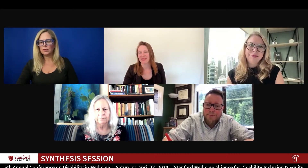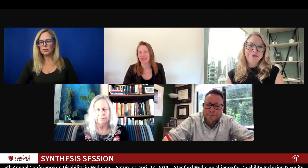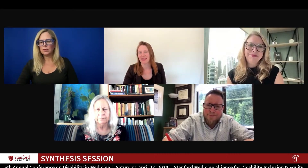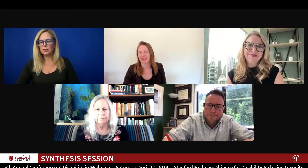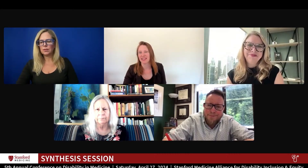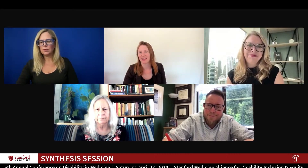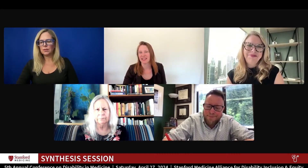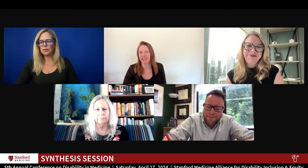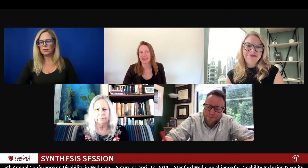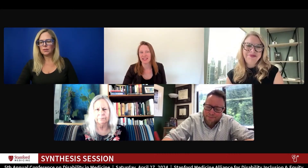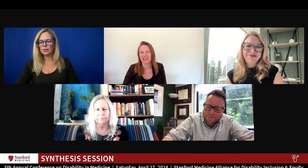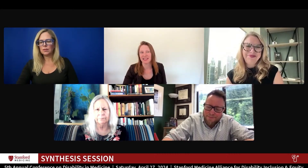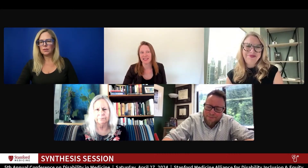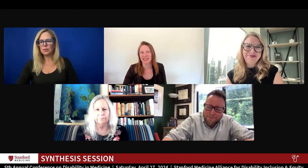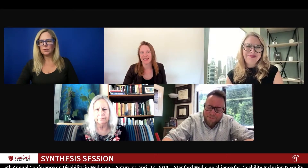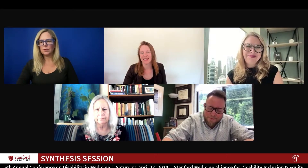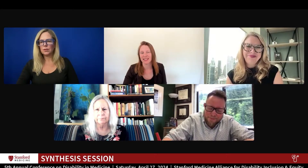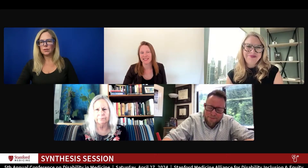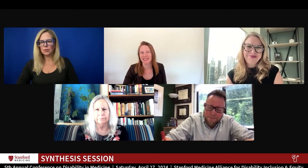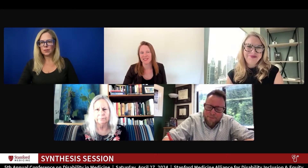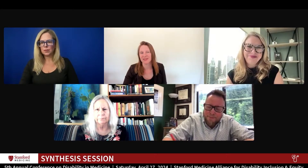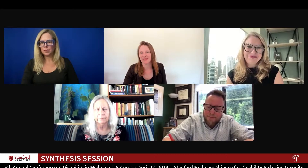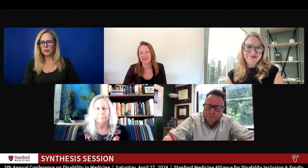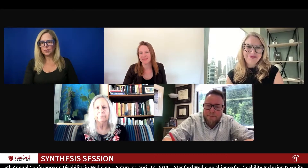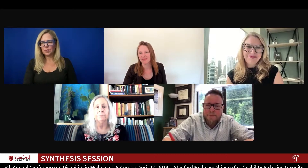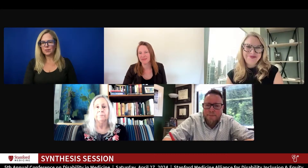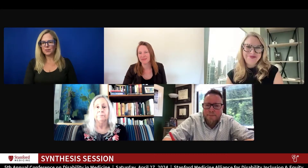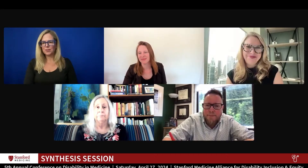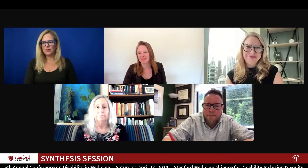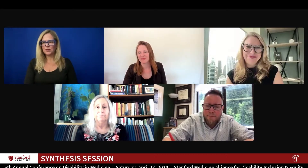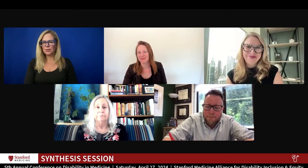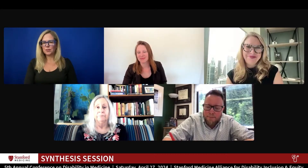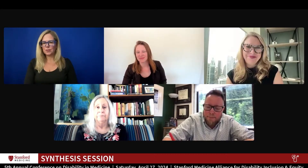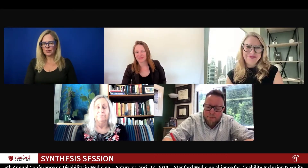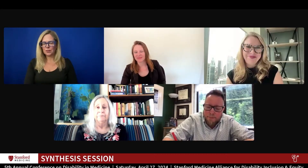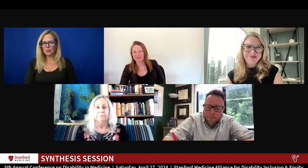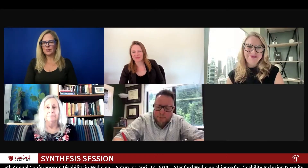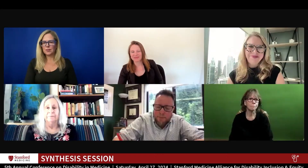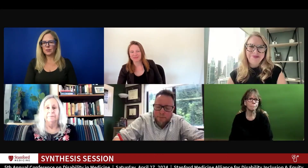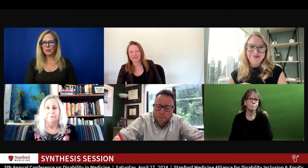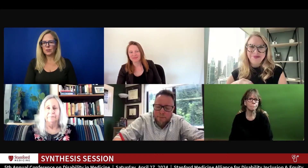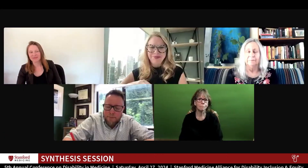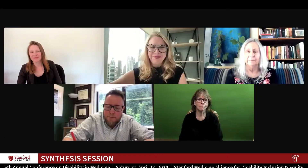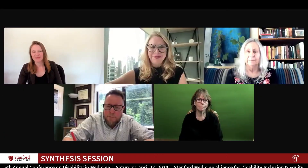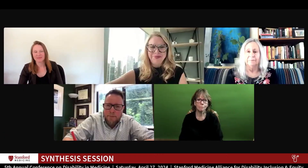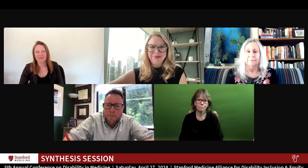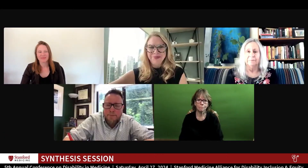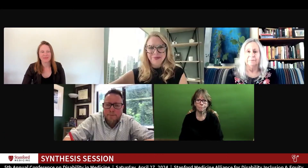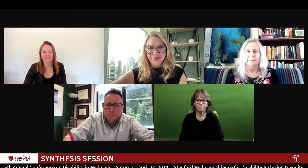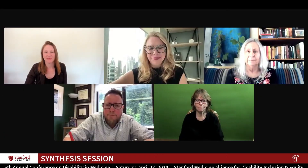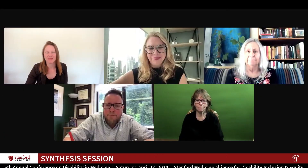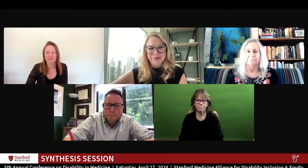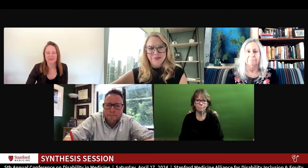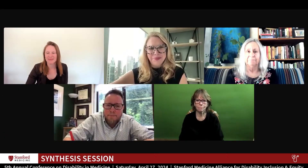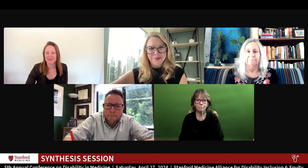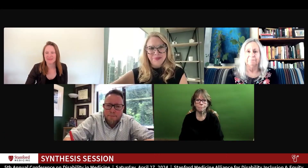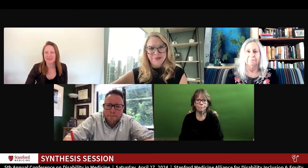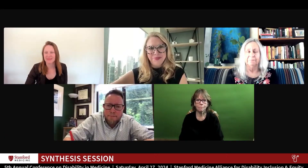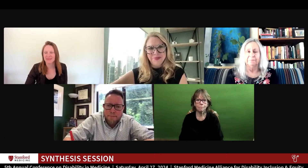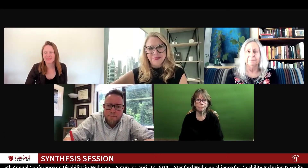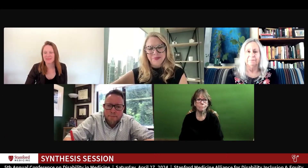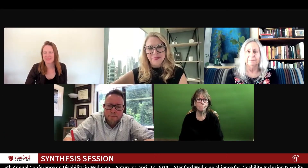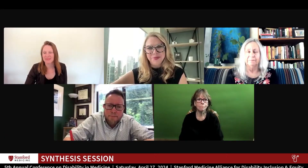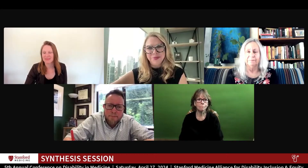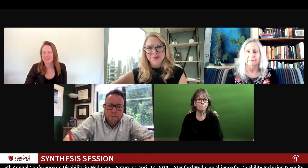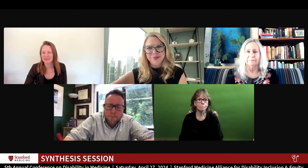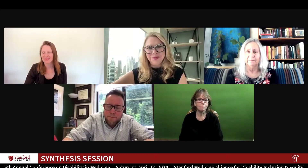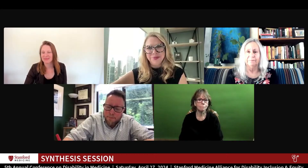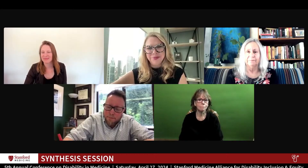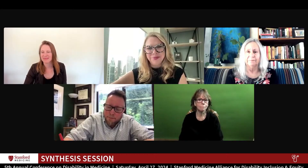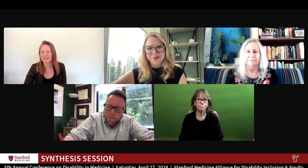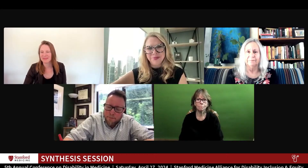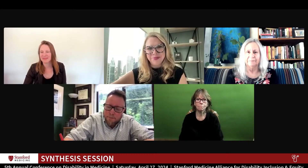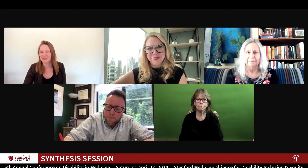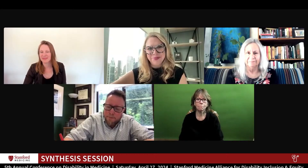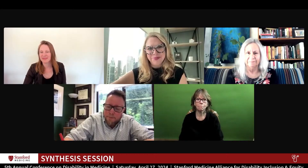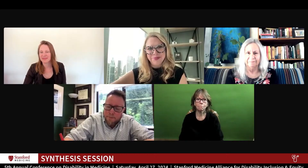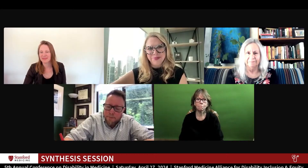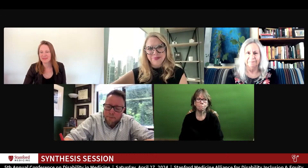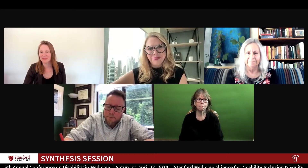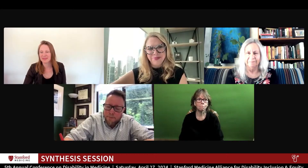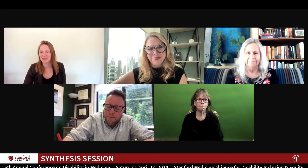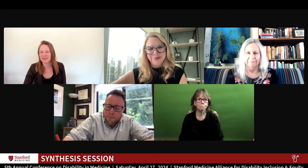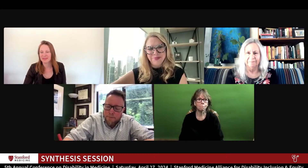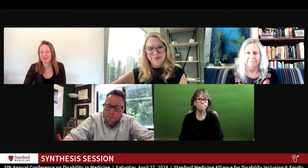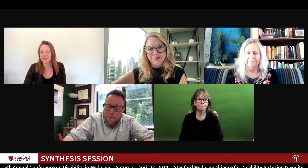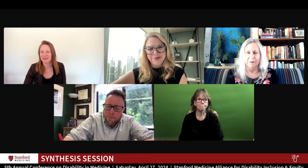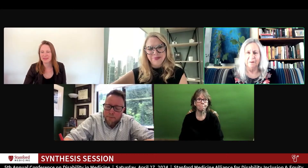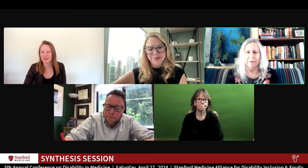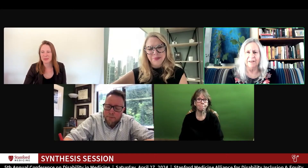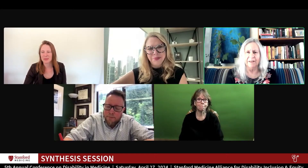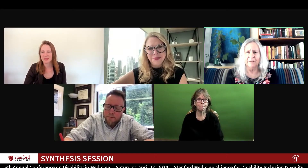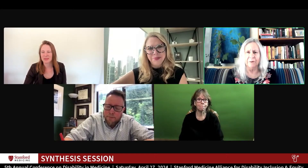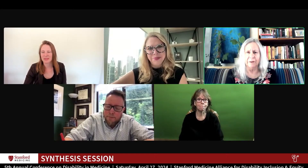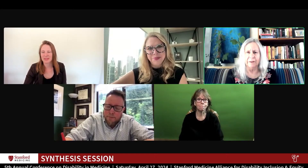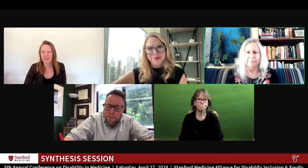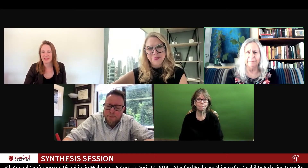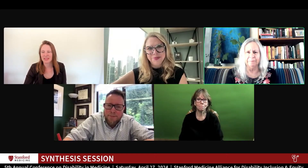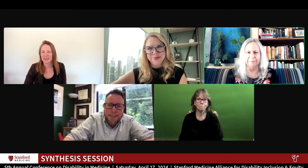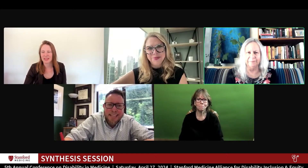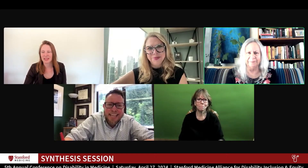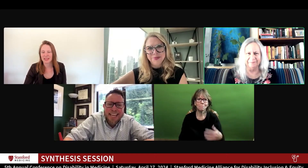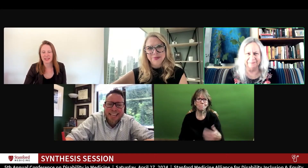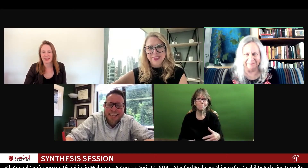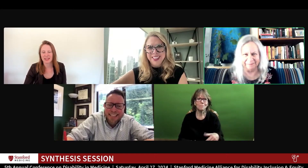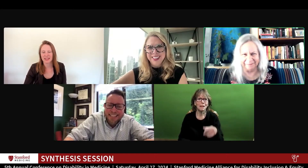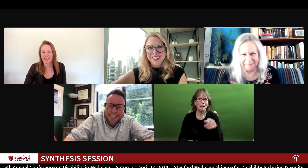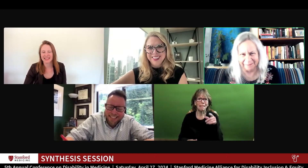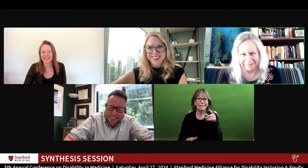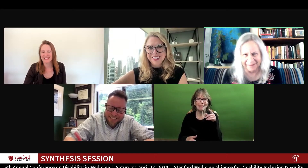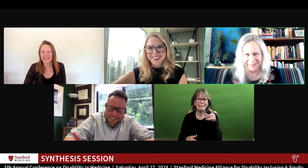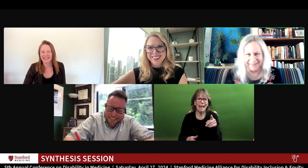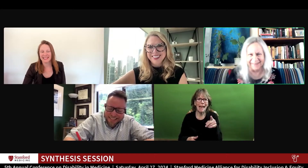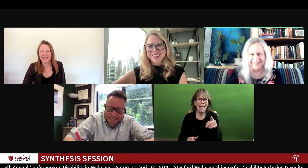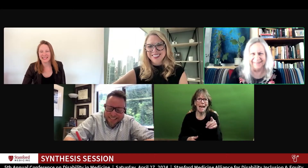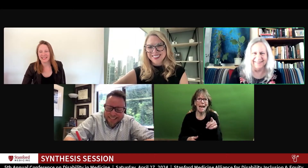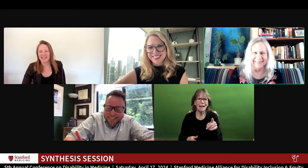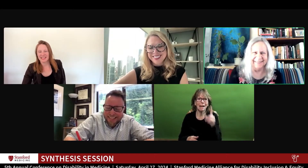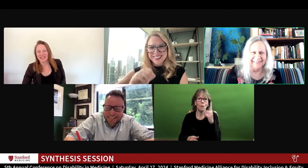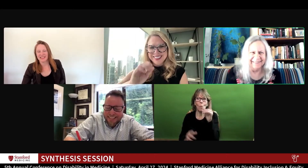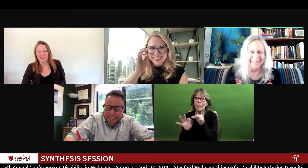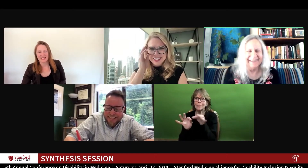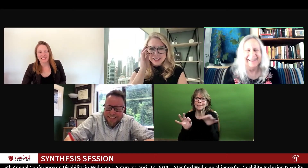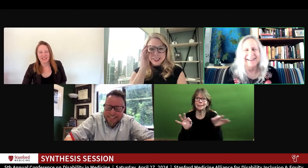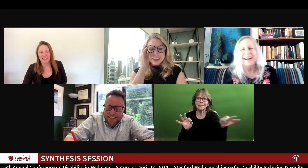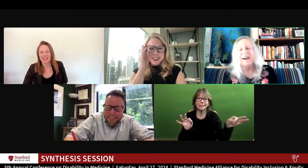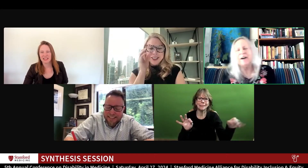What could that possibly look like? >> Daychin Campbell: Well that's loaded.